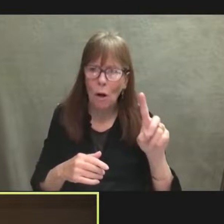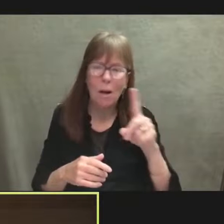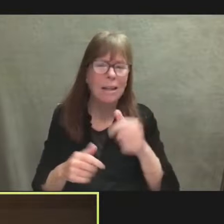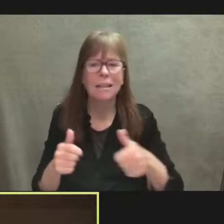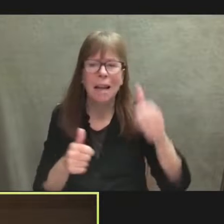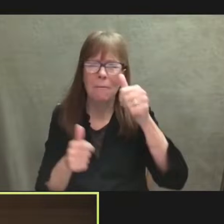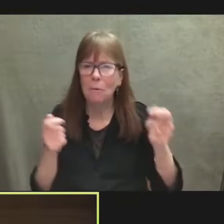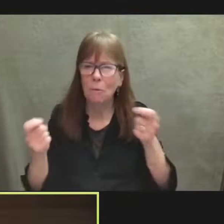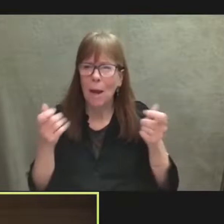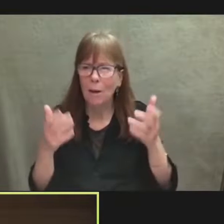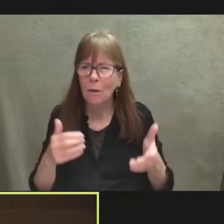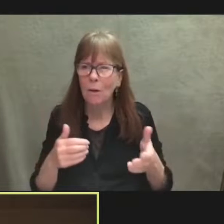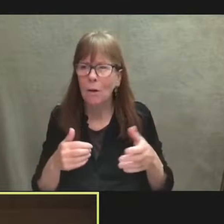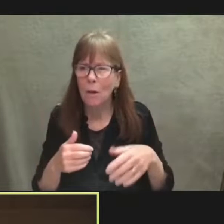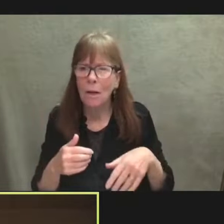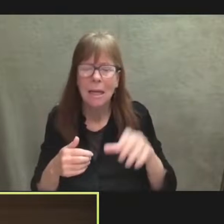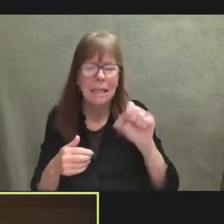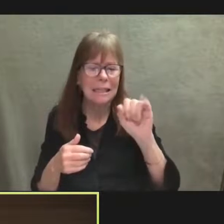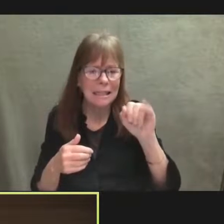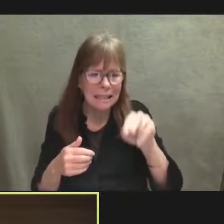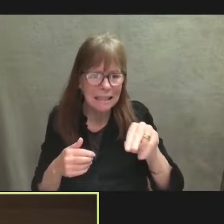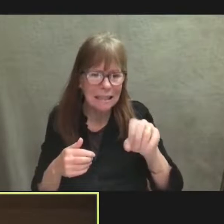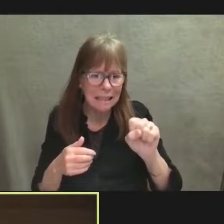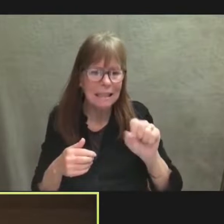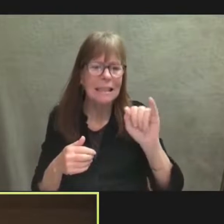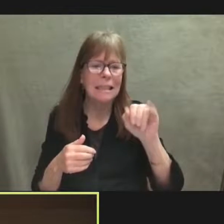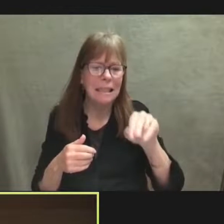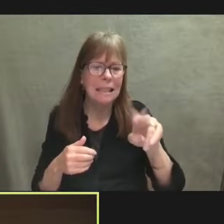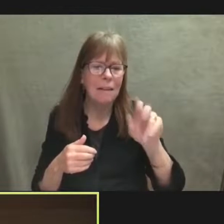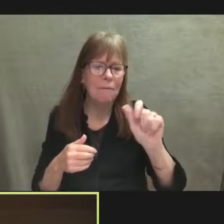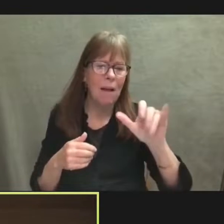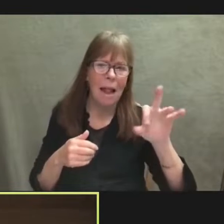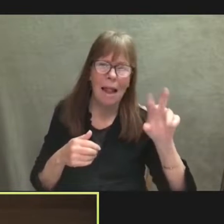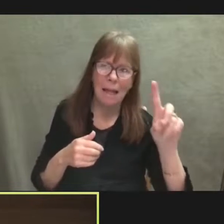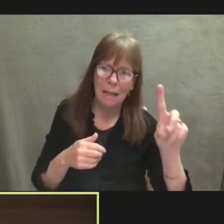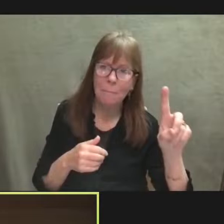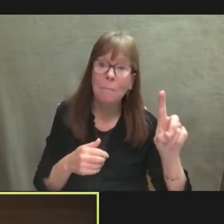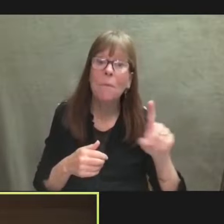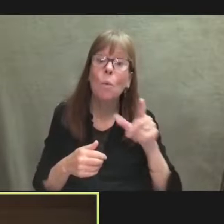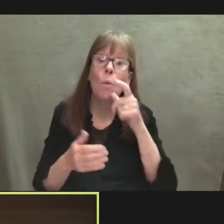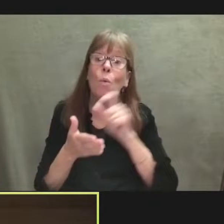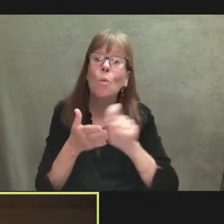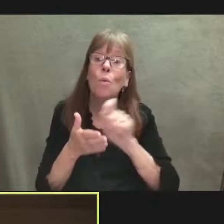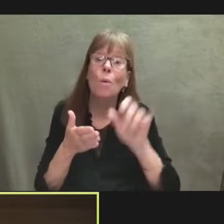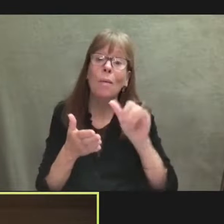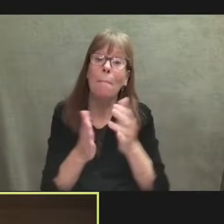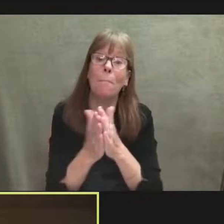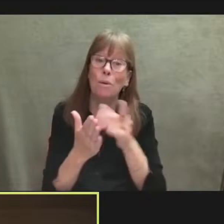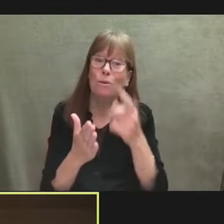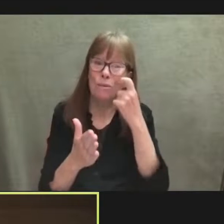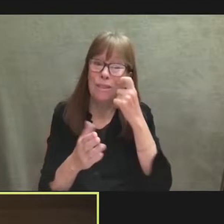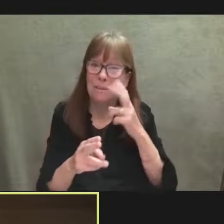of Sins Invalid, and the author of the Primer that you just mentioned. I highly to recommend…